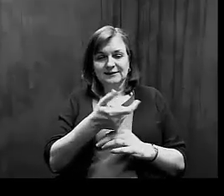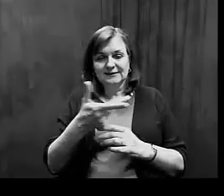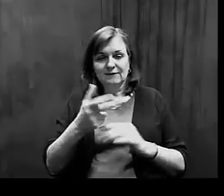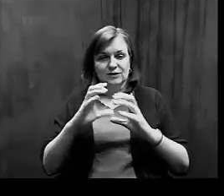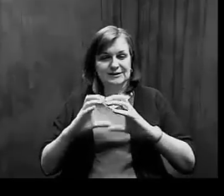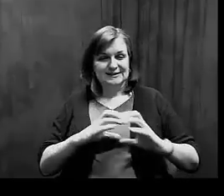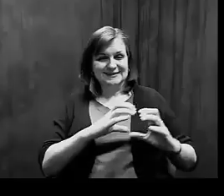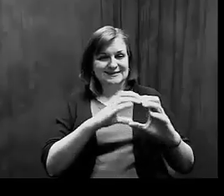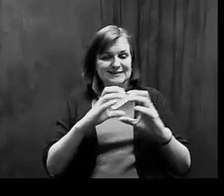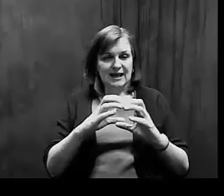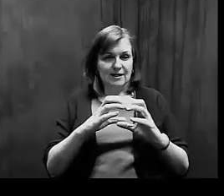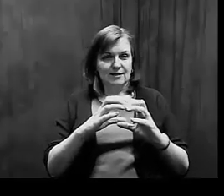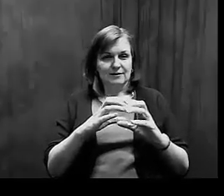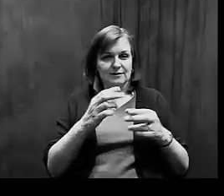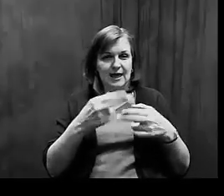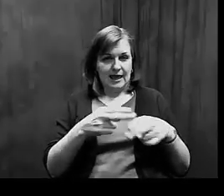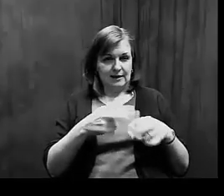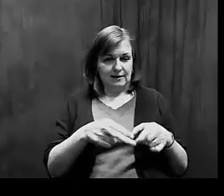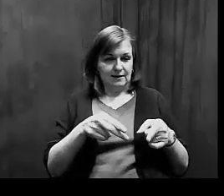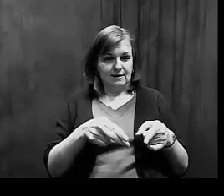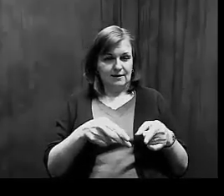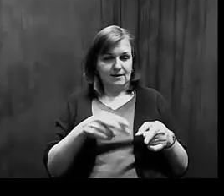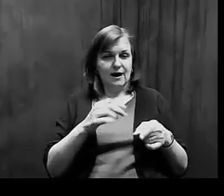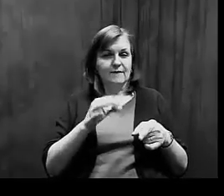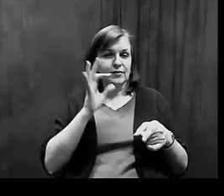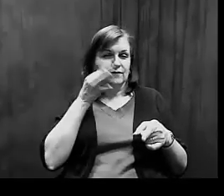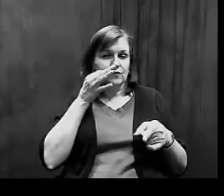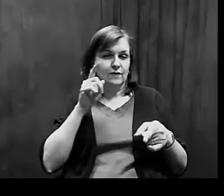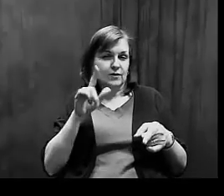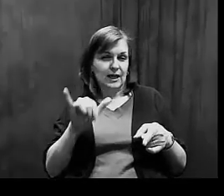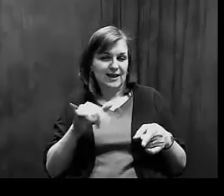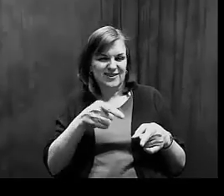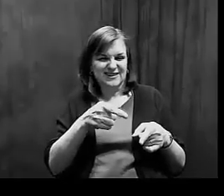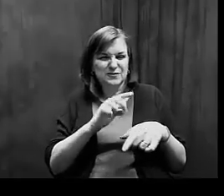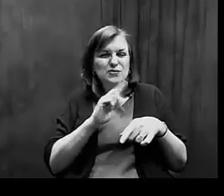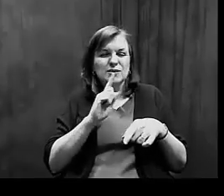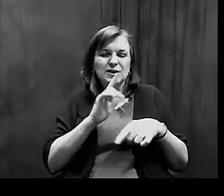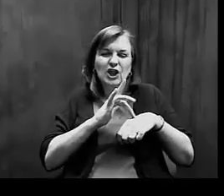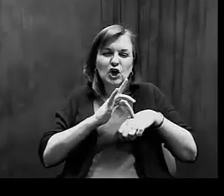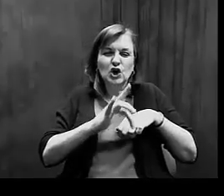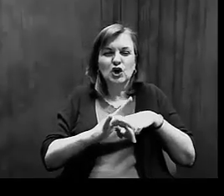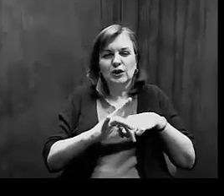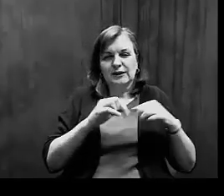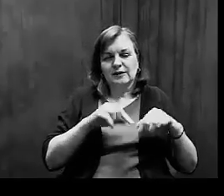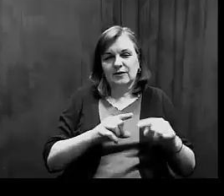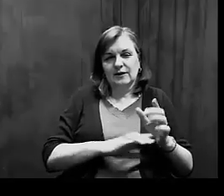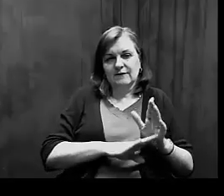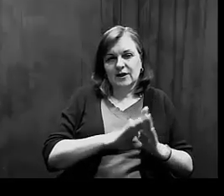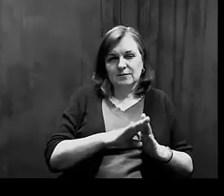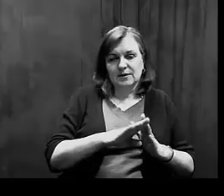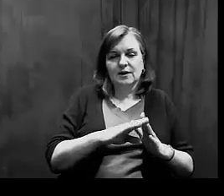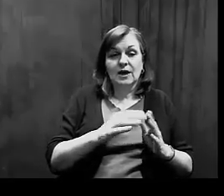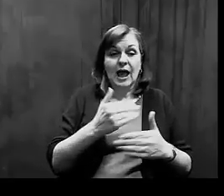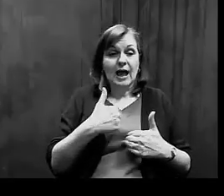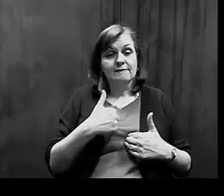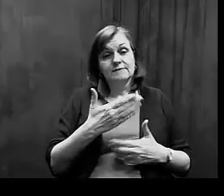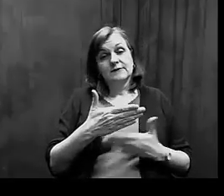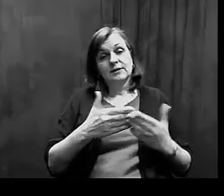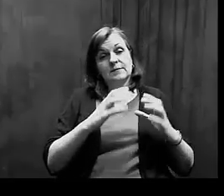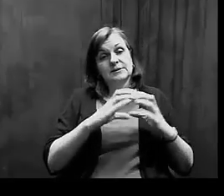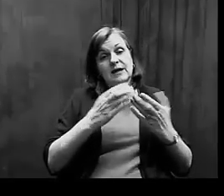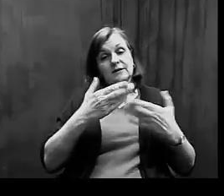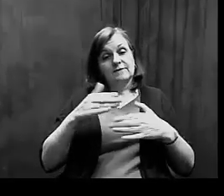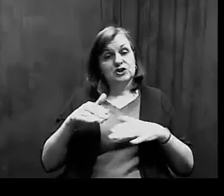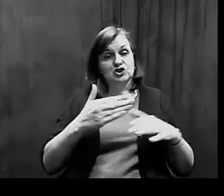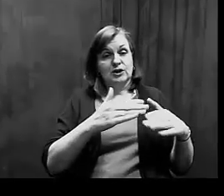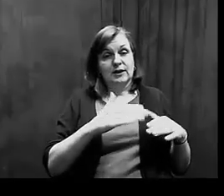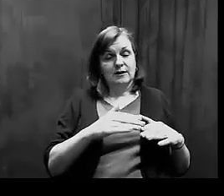several cells cycle ofour Drosophila egg this is going to be extremely early on in cell division we would have some cell division at this point, but